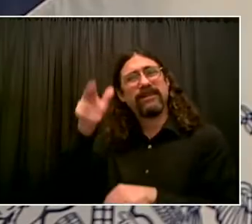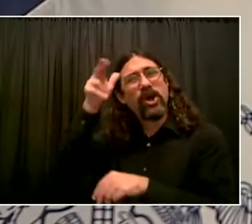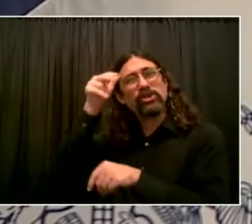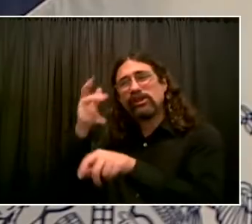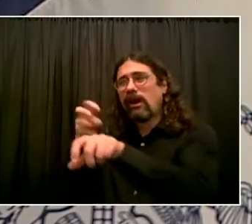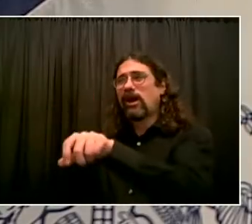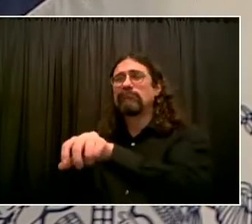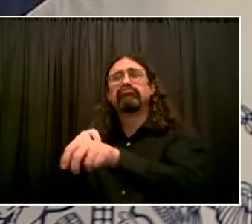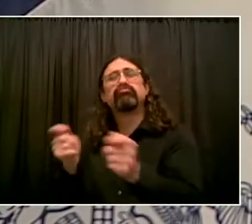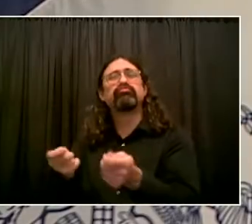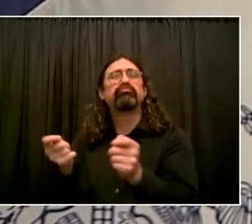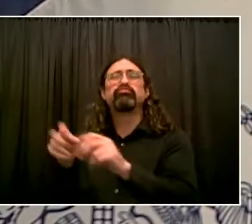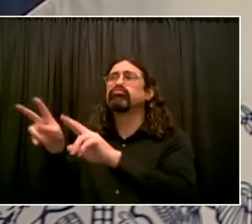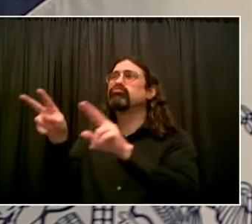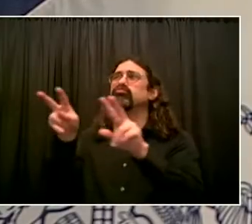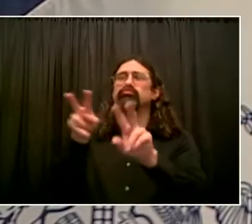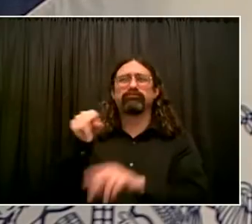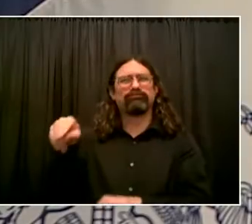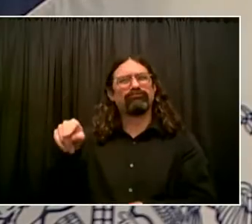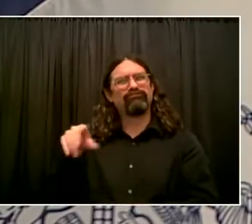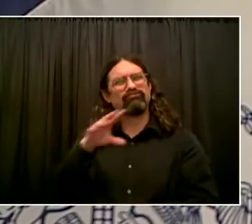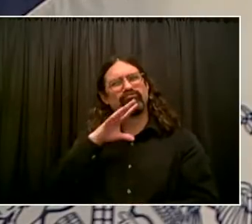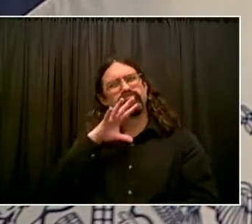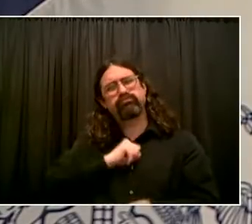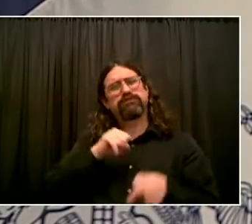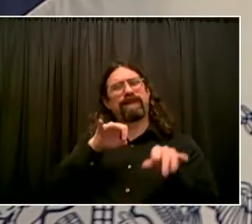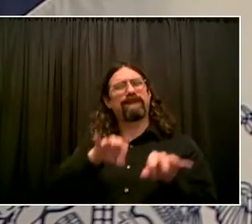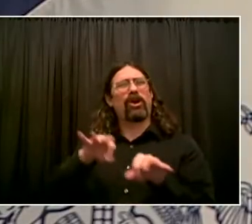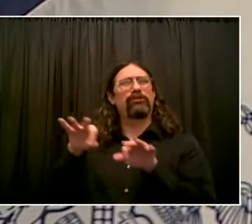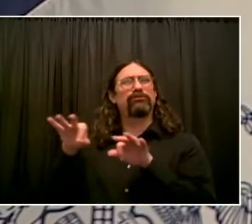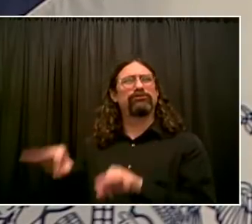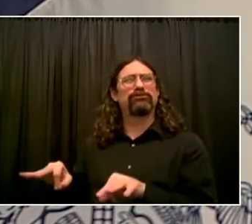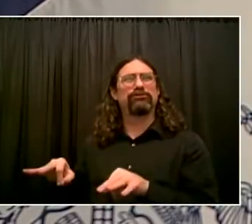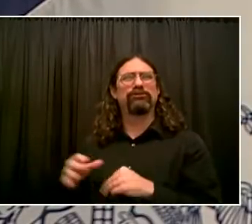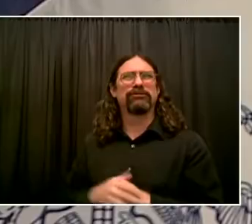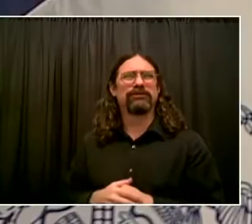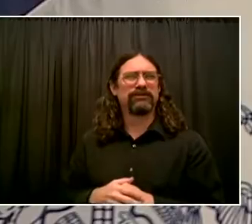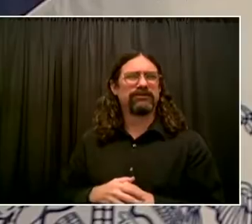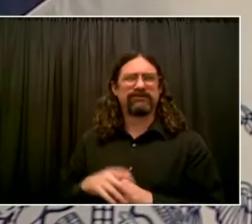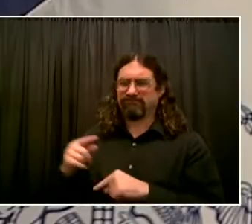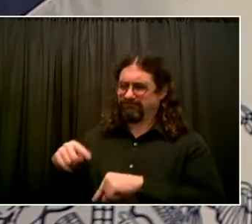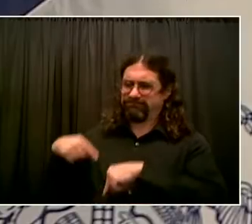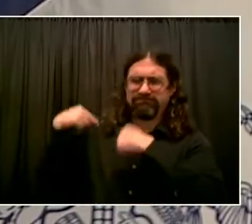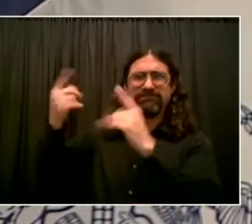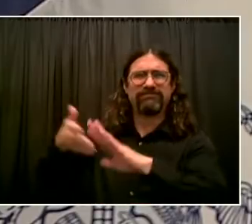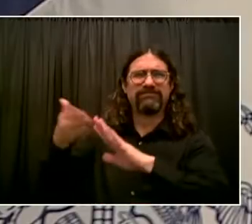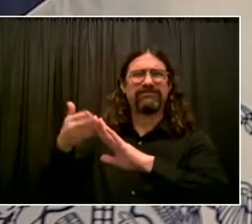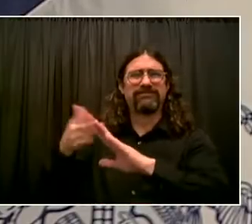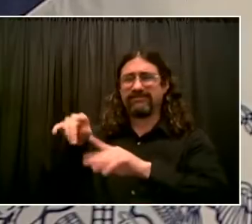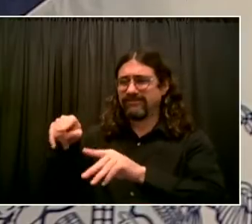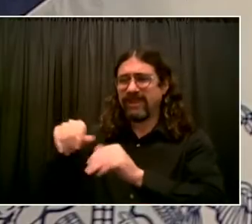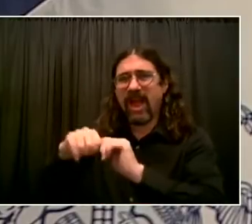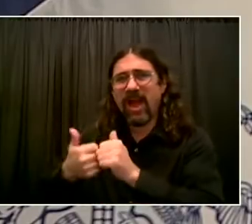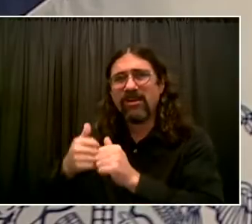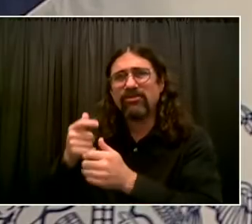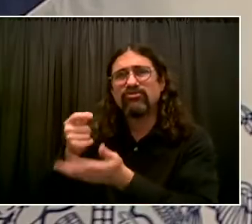ANYMORE. IT IS THE END OF THE TERM FOR ALL OF US. SOMETIMES IT IS POSSIBLE TO GET SOME THIN GSDONE. OBVIOUSLY, I AM A LITTLE SURPRISED TO SEE THE VOTING